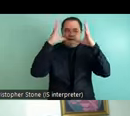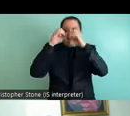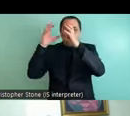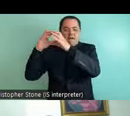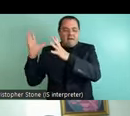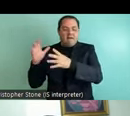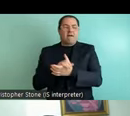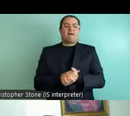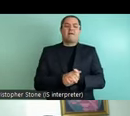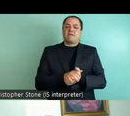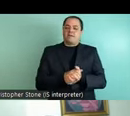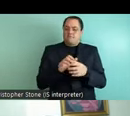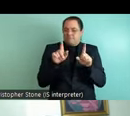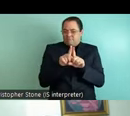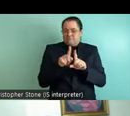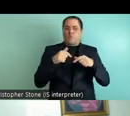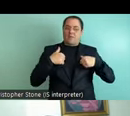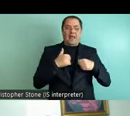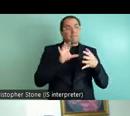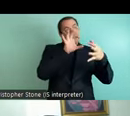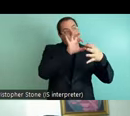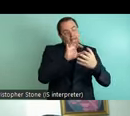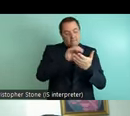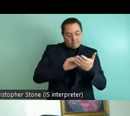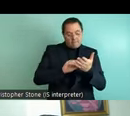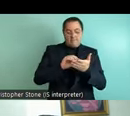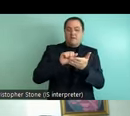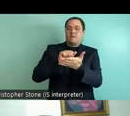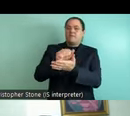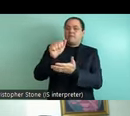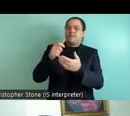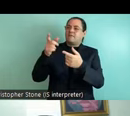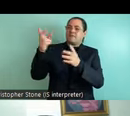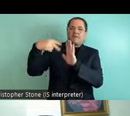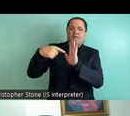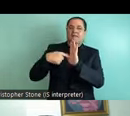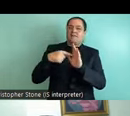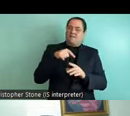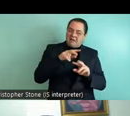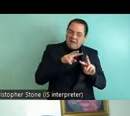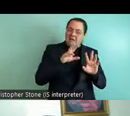enjoys publications and working with certain two kids that have been developed. Also there